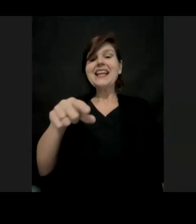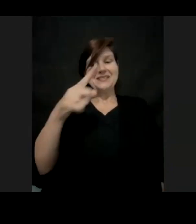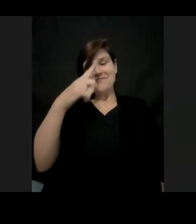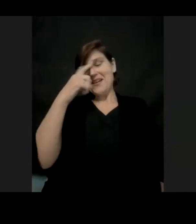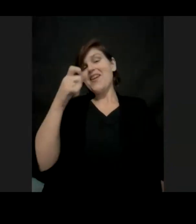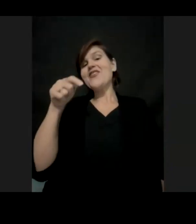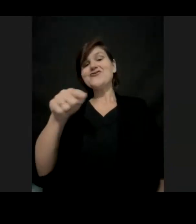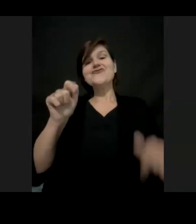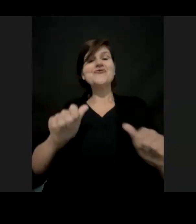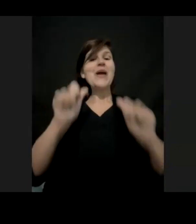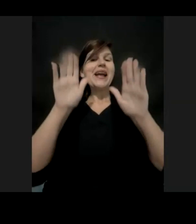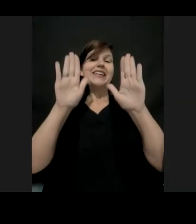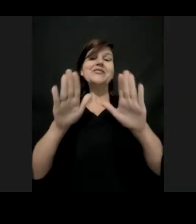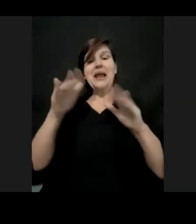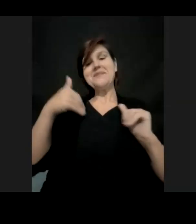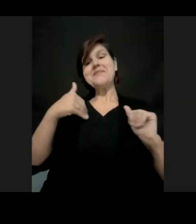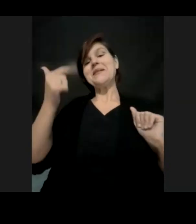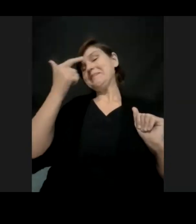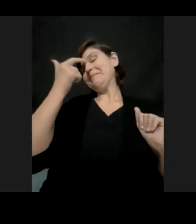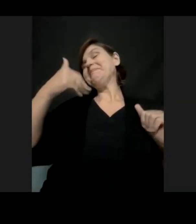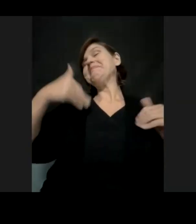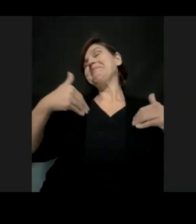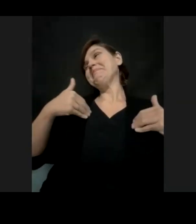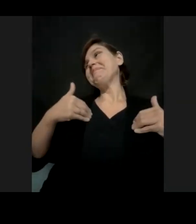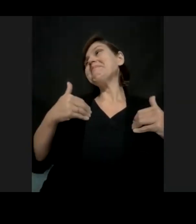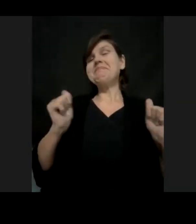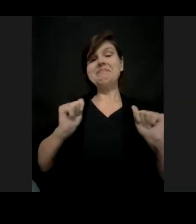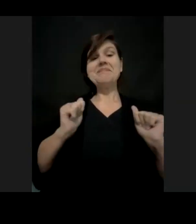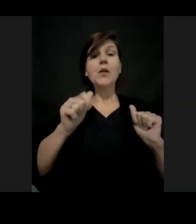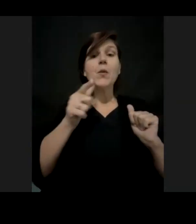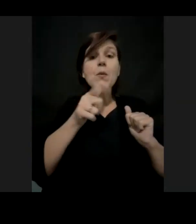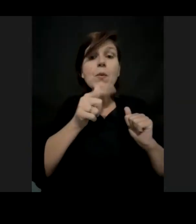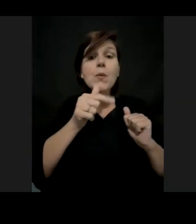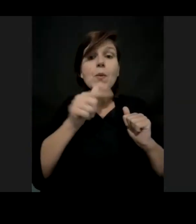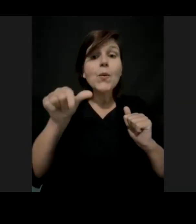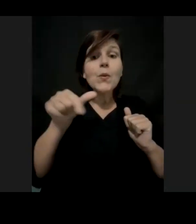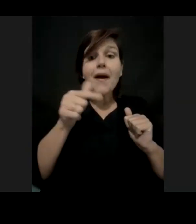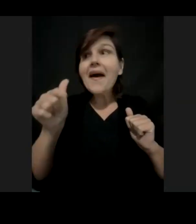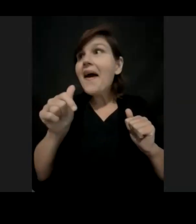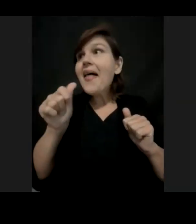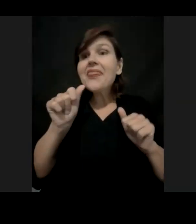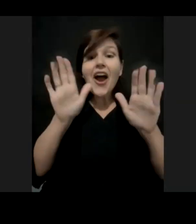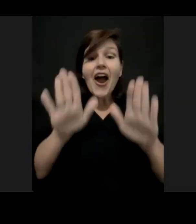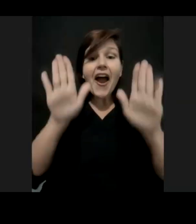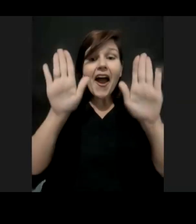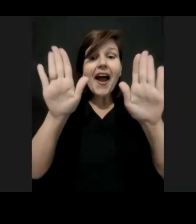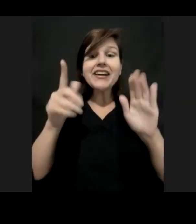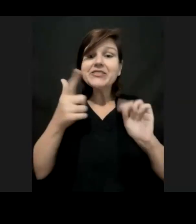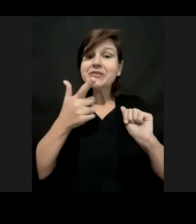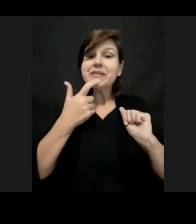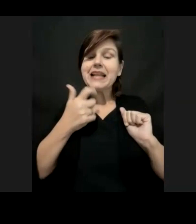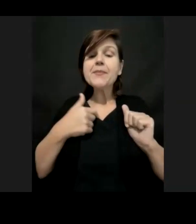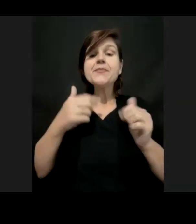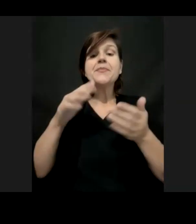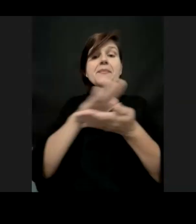I know I am. And who else is incredible, Marvin? Well, you always tell me to be kind and helpful, Gwynny Gwyn Gwyn,